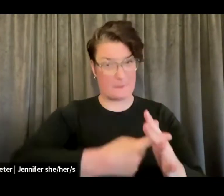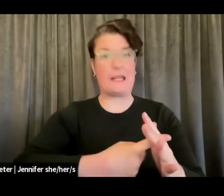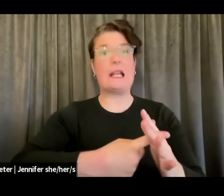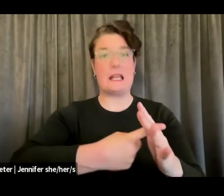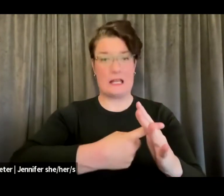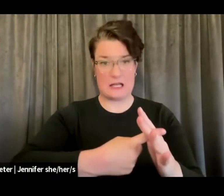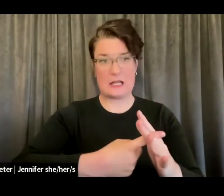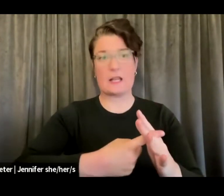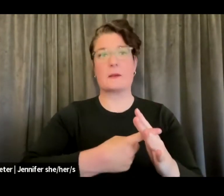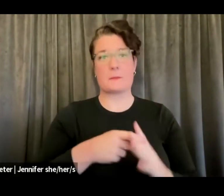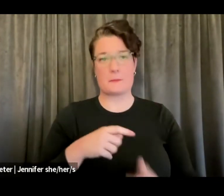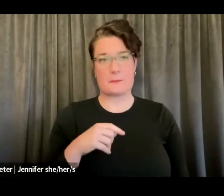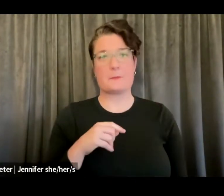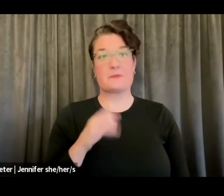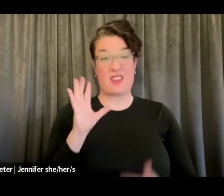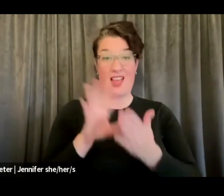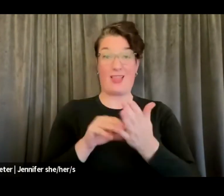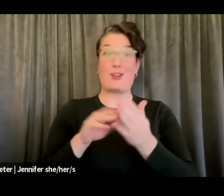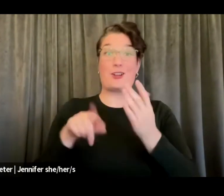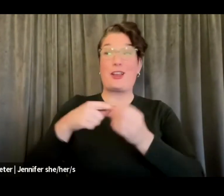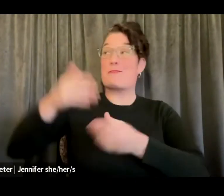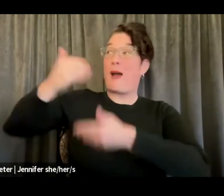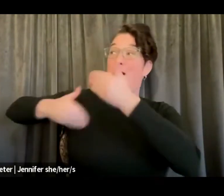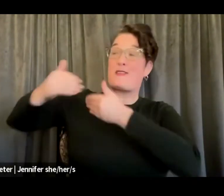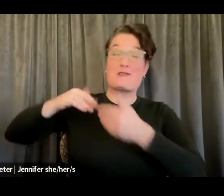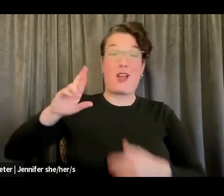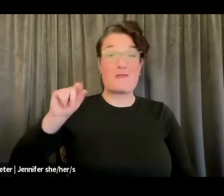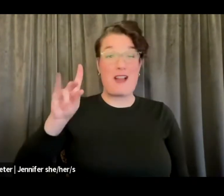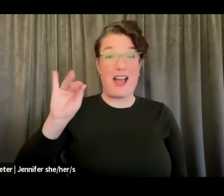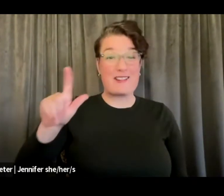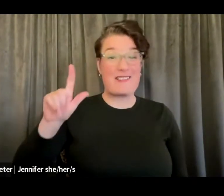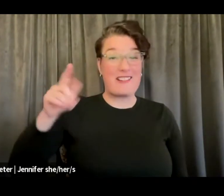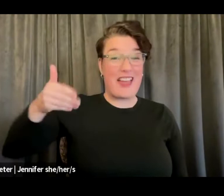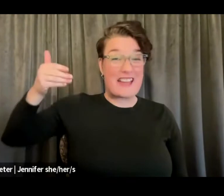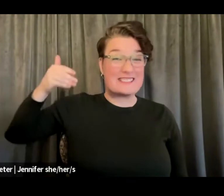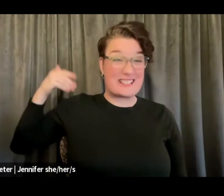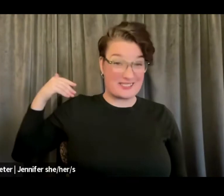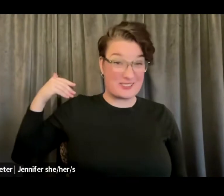And learning of our radical ancestors who.